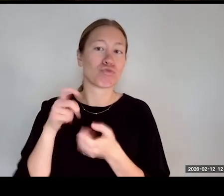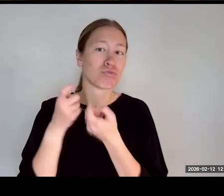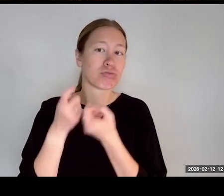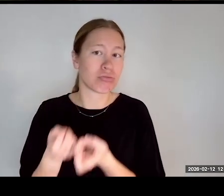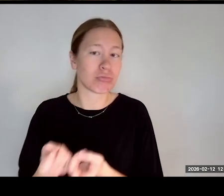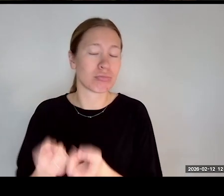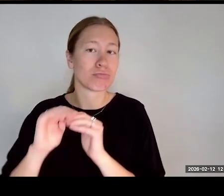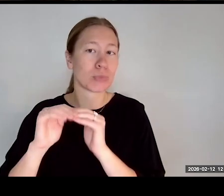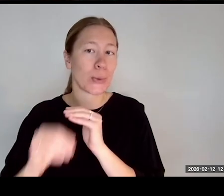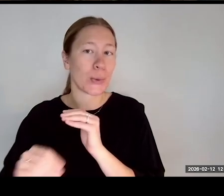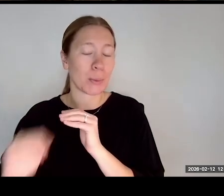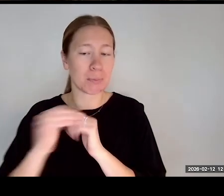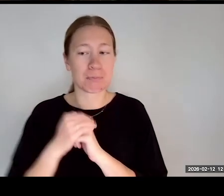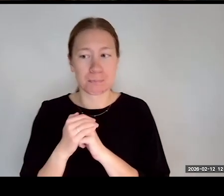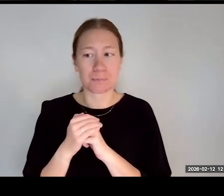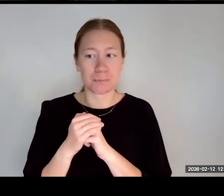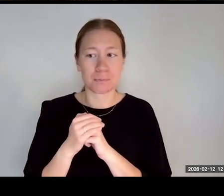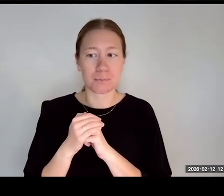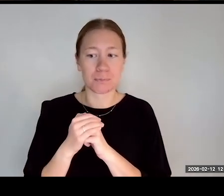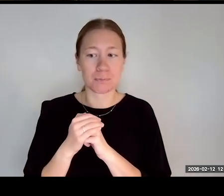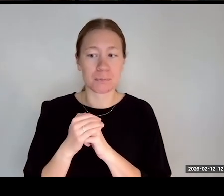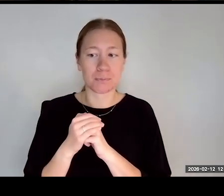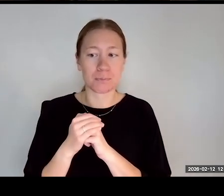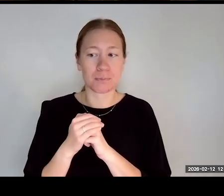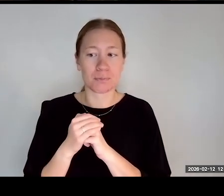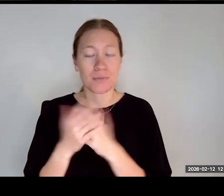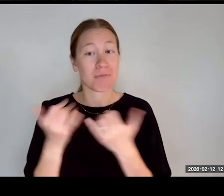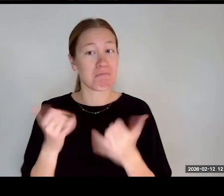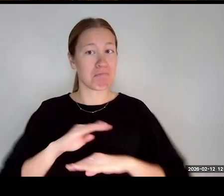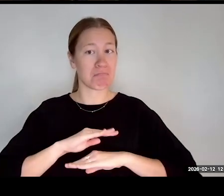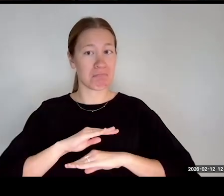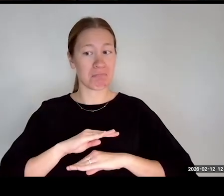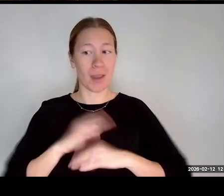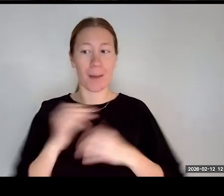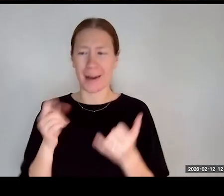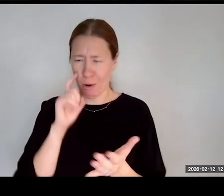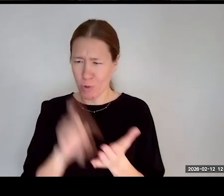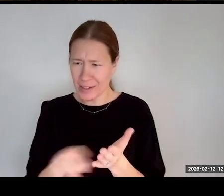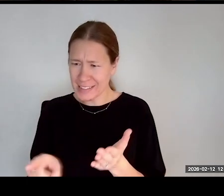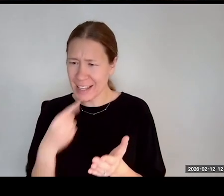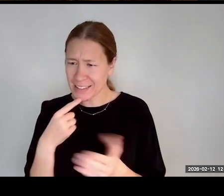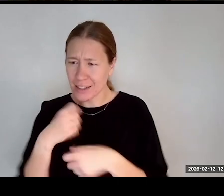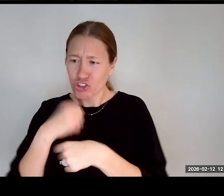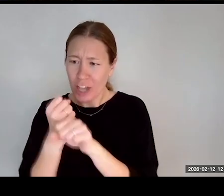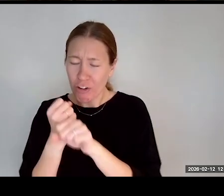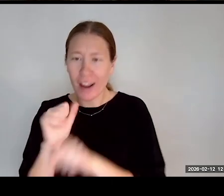Okay, I'm happy with that. But there's also this option here, generate alt text for me. This is an AI tool.